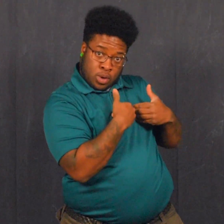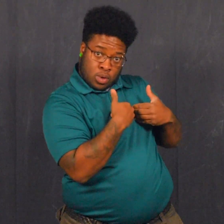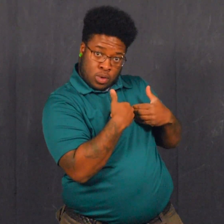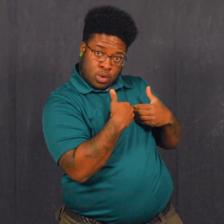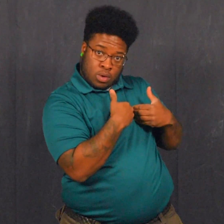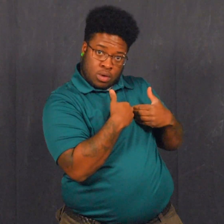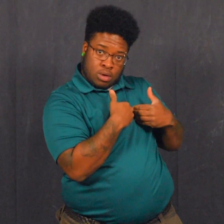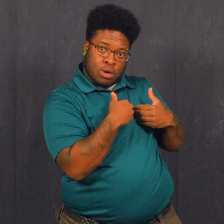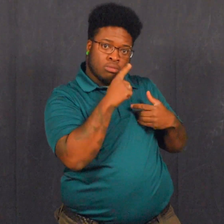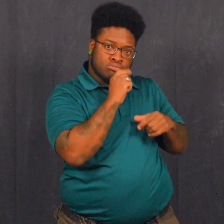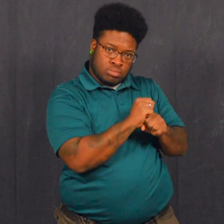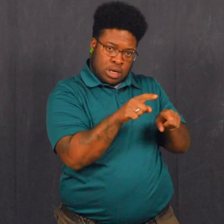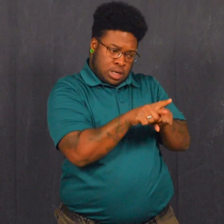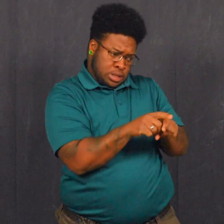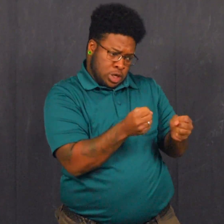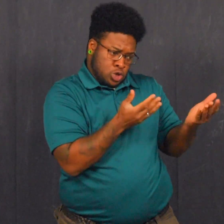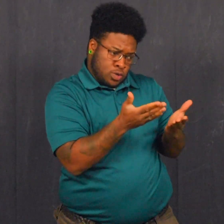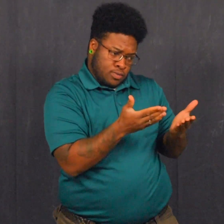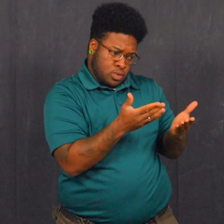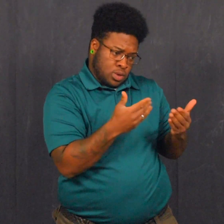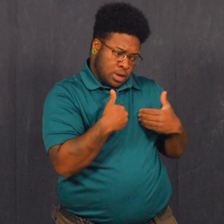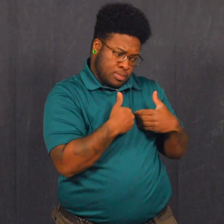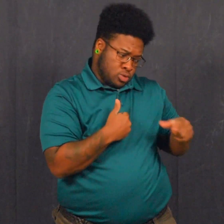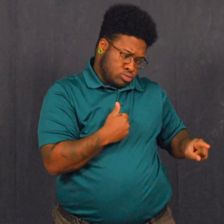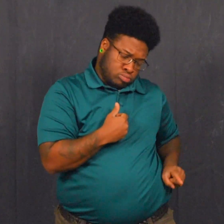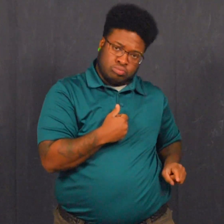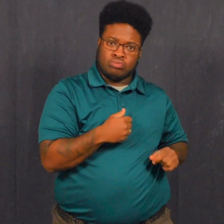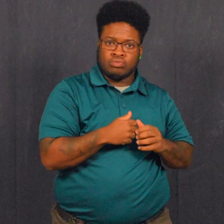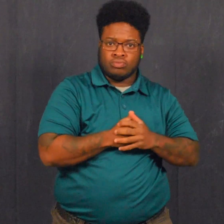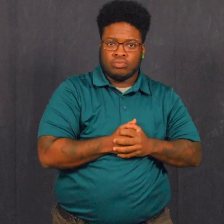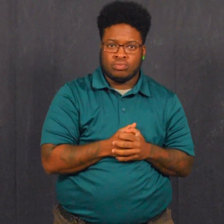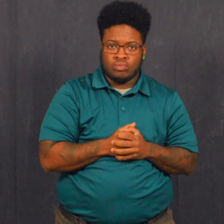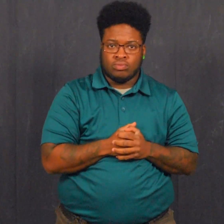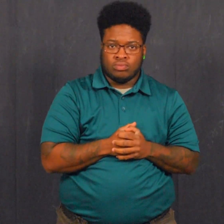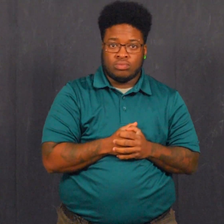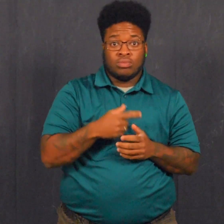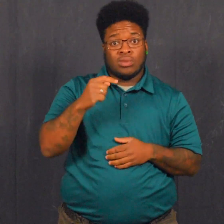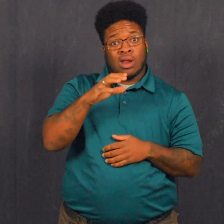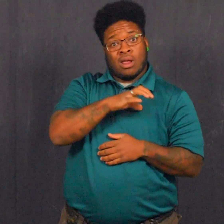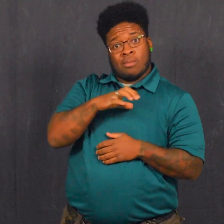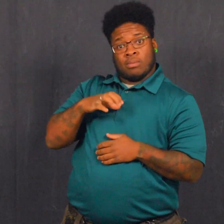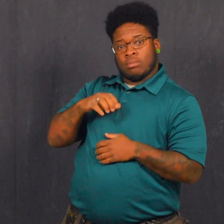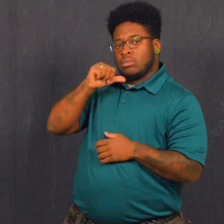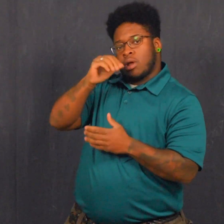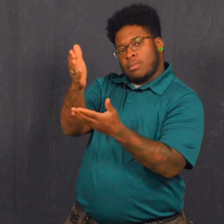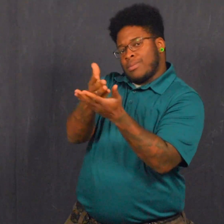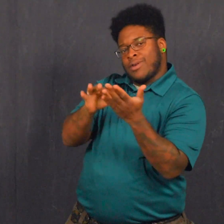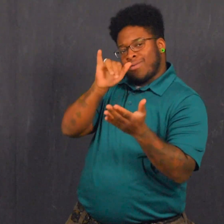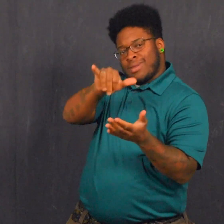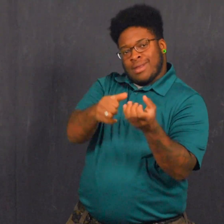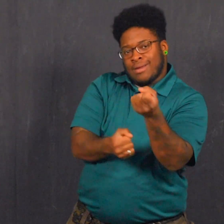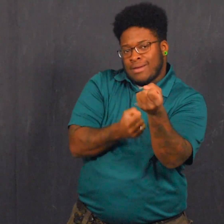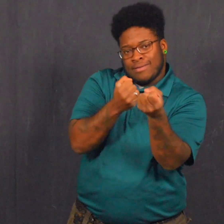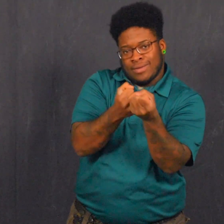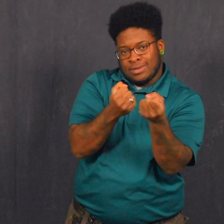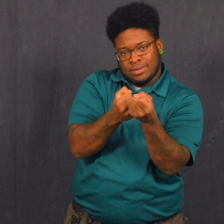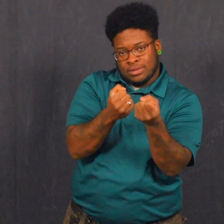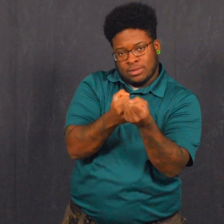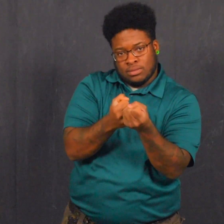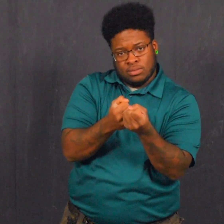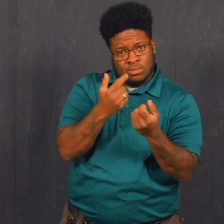that person’s possession as a service animal.” The Commission was not part of the advocacy efforts because